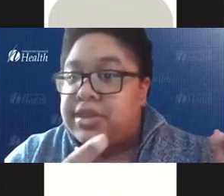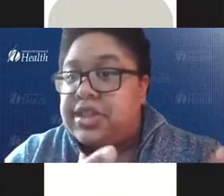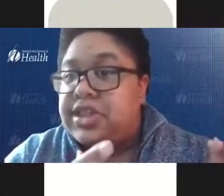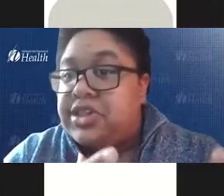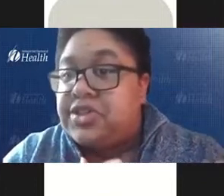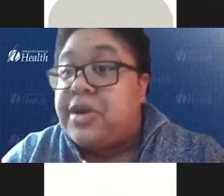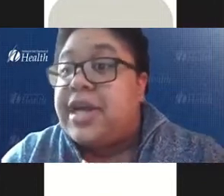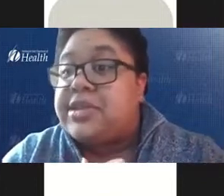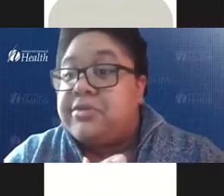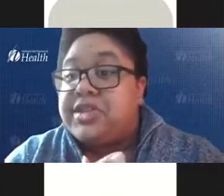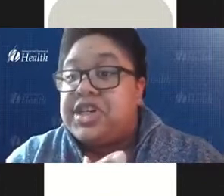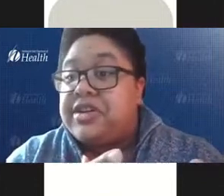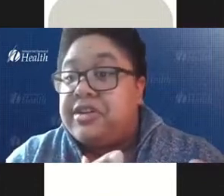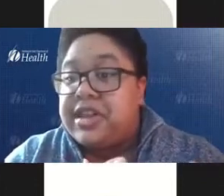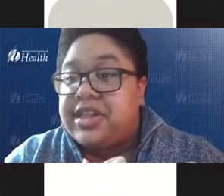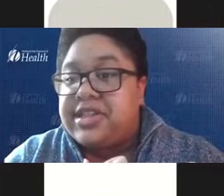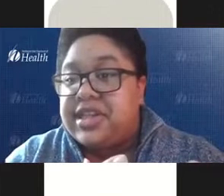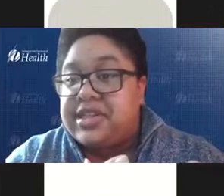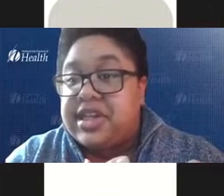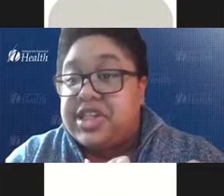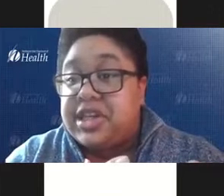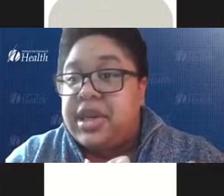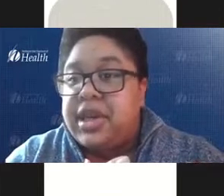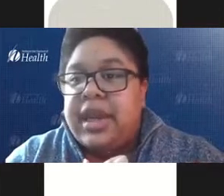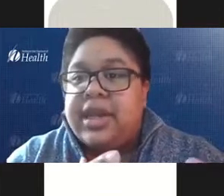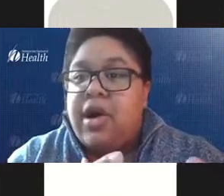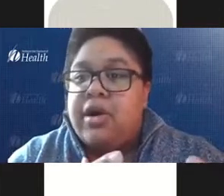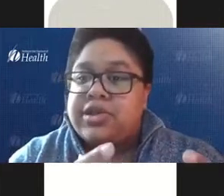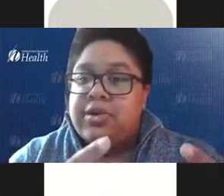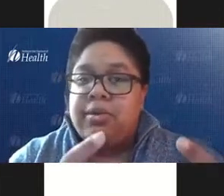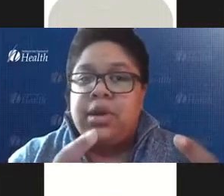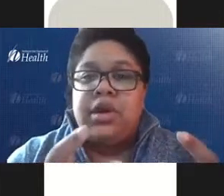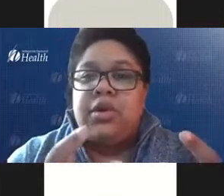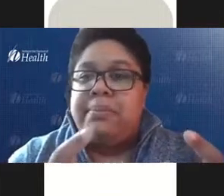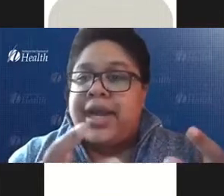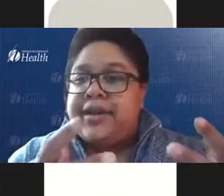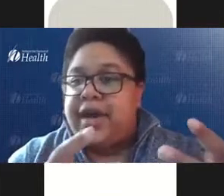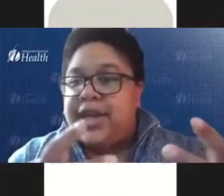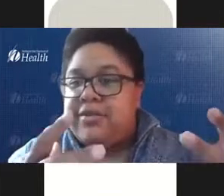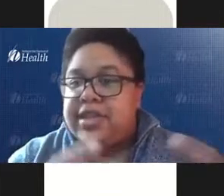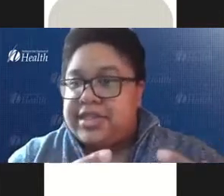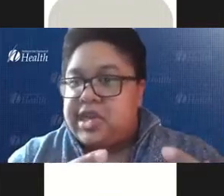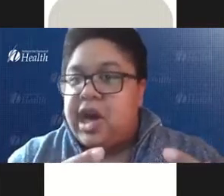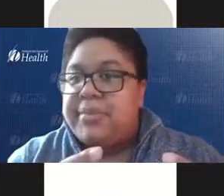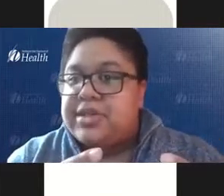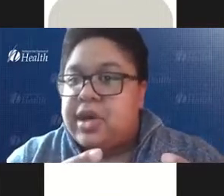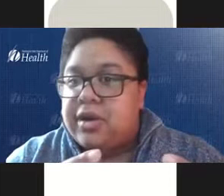and address what was shared during the listening session. And also by defining what these topics are.